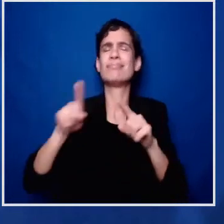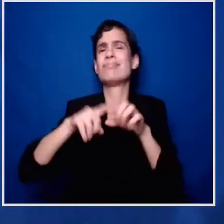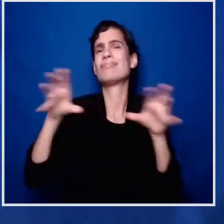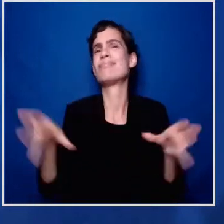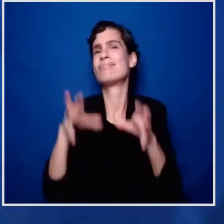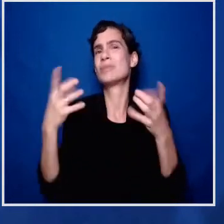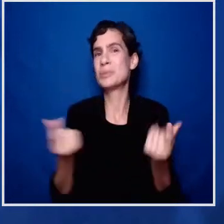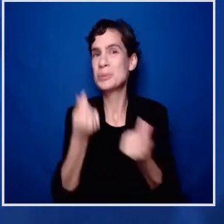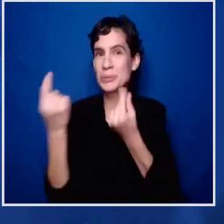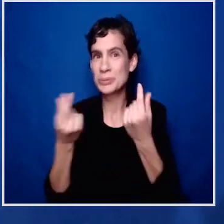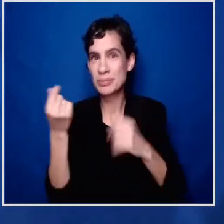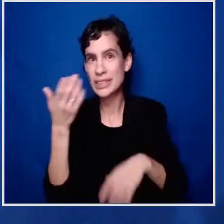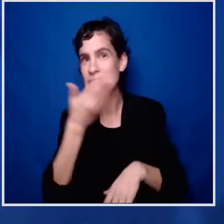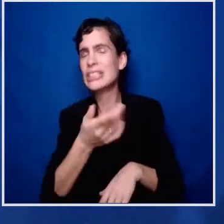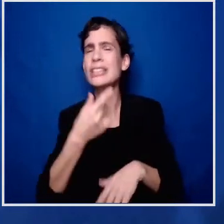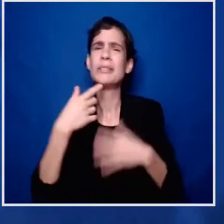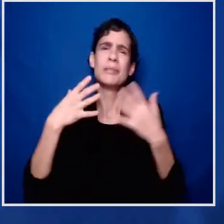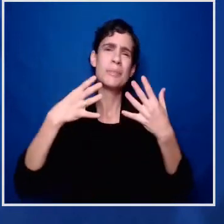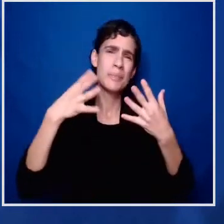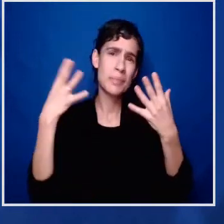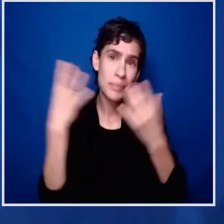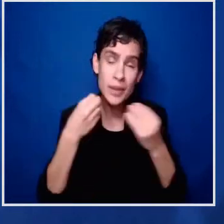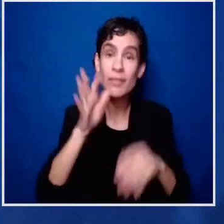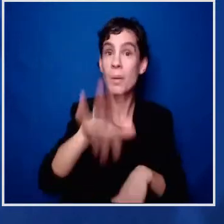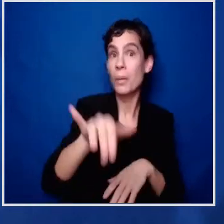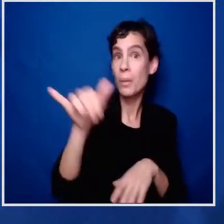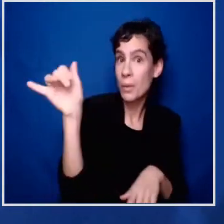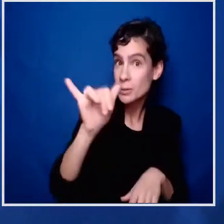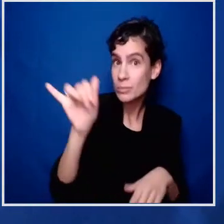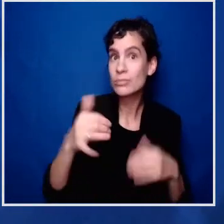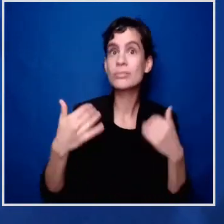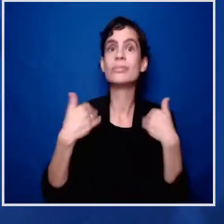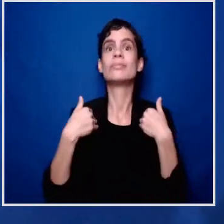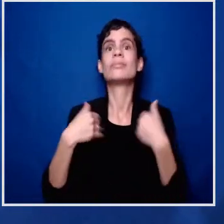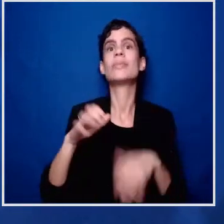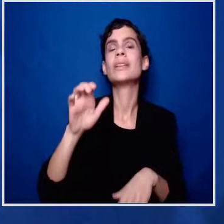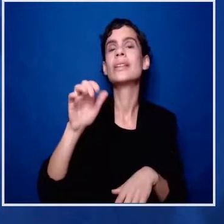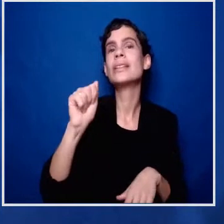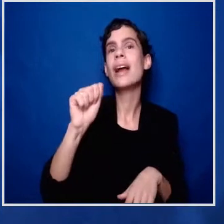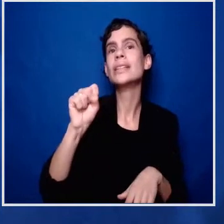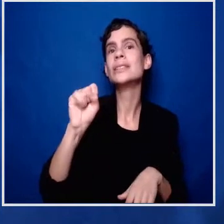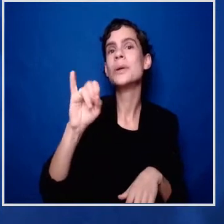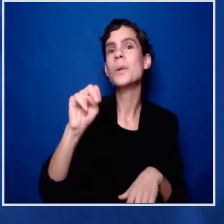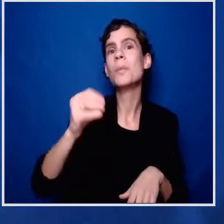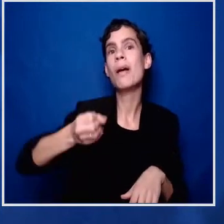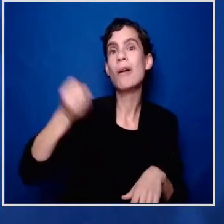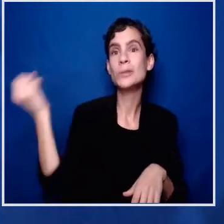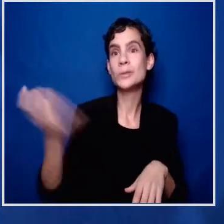MOVIE THEATERS, LASER TAG, AN ARCADE, BOWLING LANES, AND DINING BUT WE ALSO HAVE THE CASINO AND A DESTINATION GAMING FACILITY.